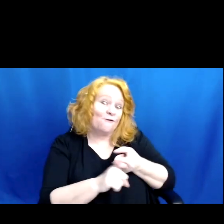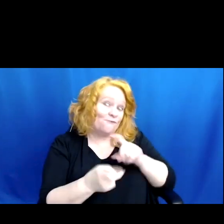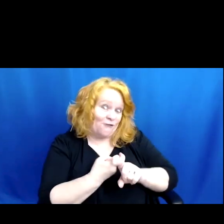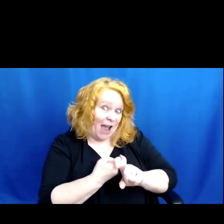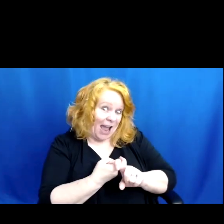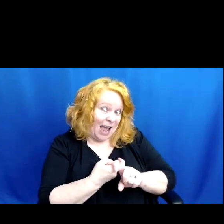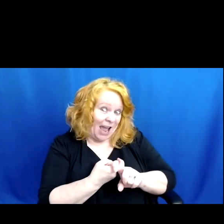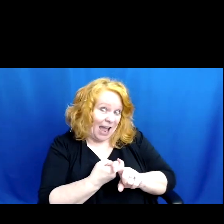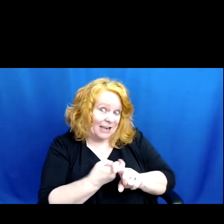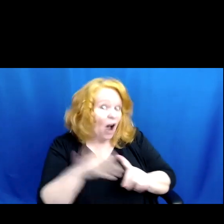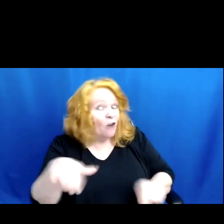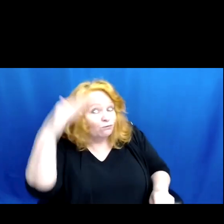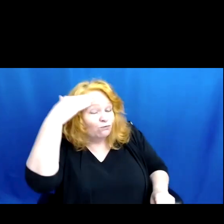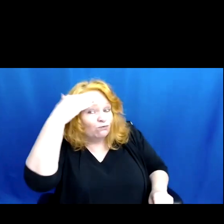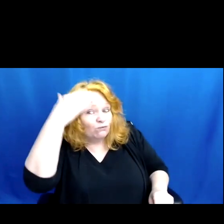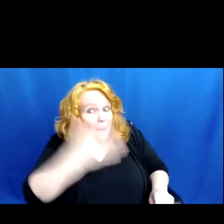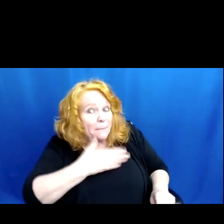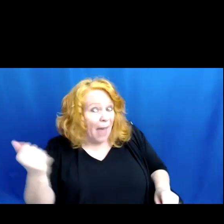Do you know the best thing about me?